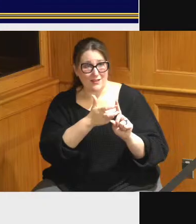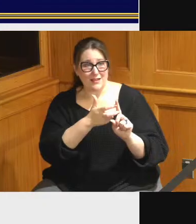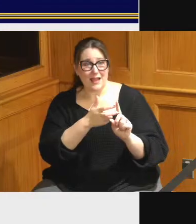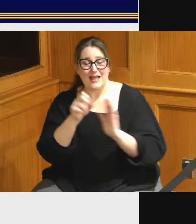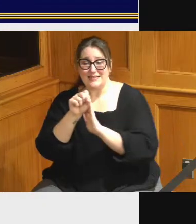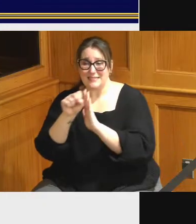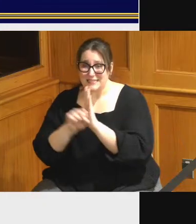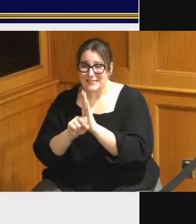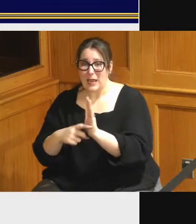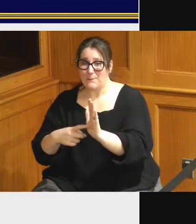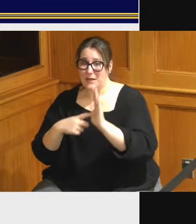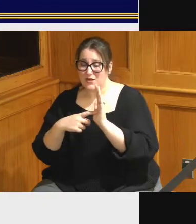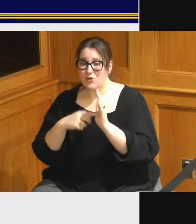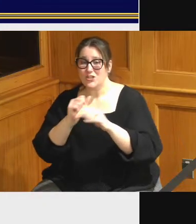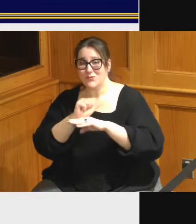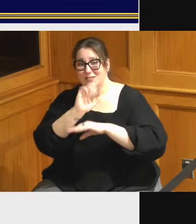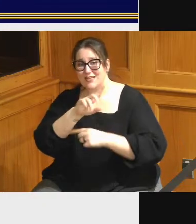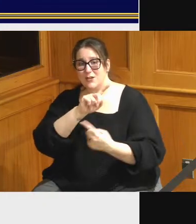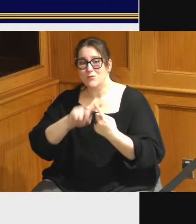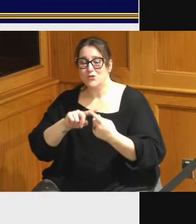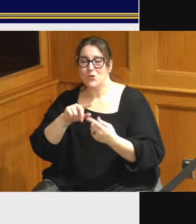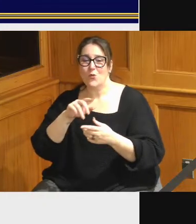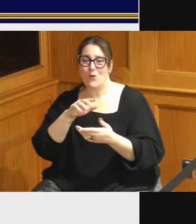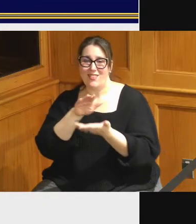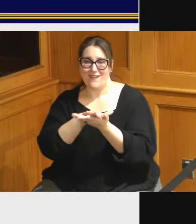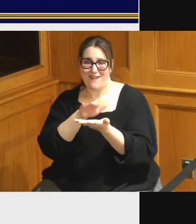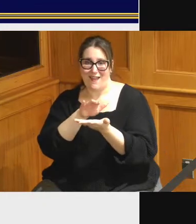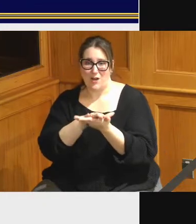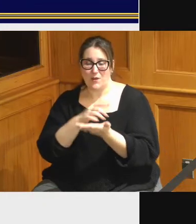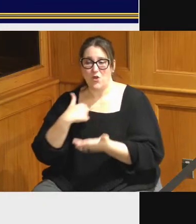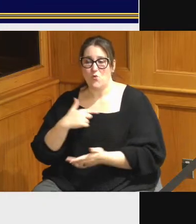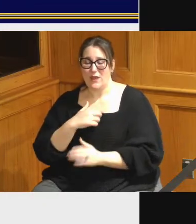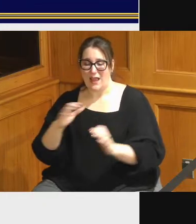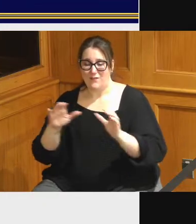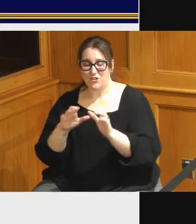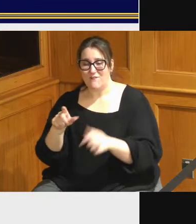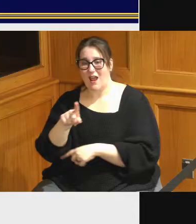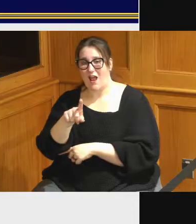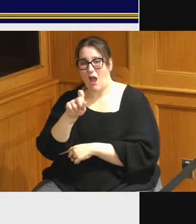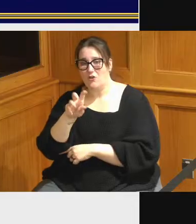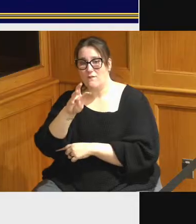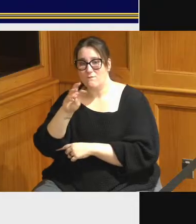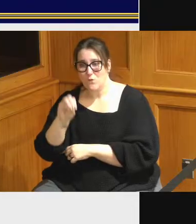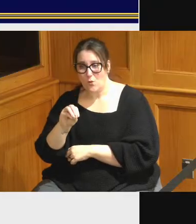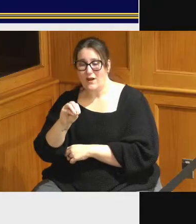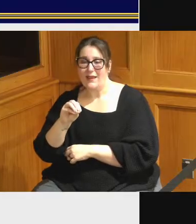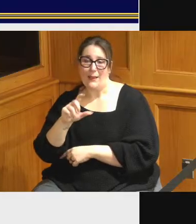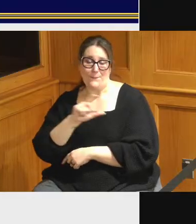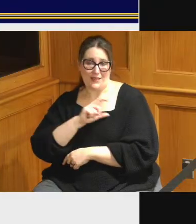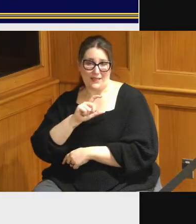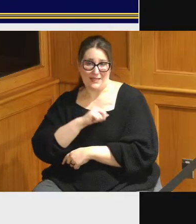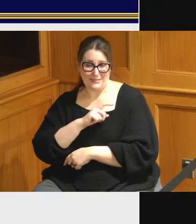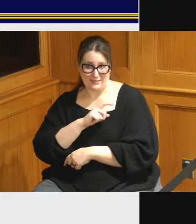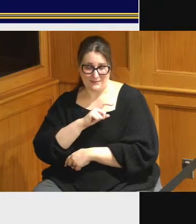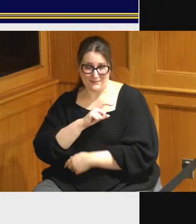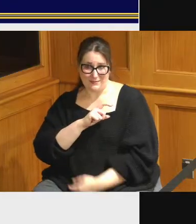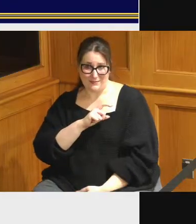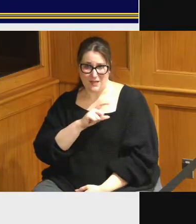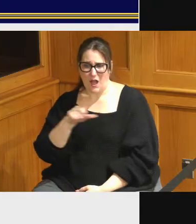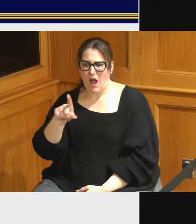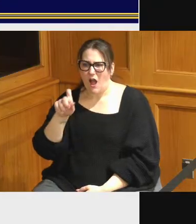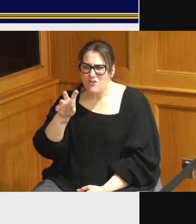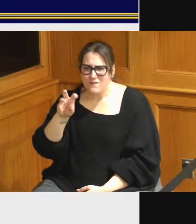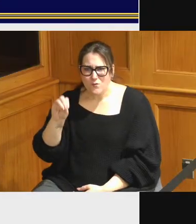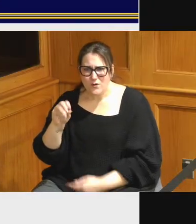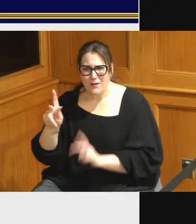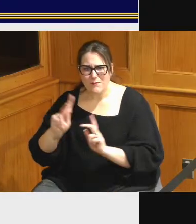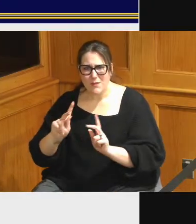these guys to the academy. We have certified 140 police officers. 140. That's a that's a phenomenal